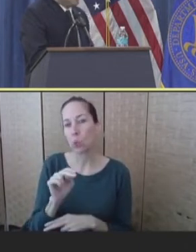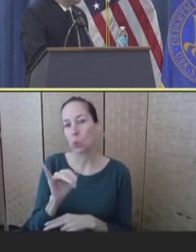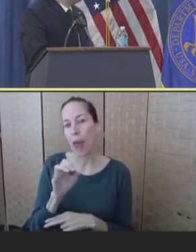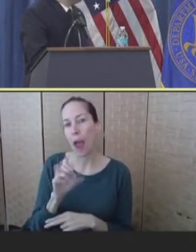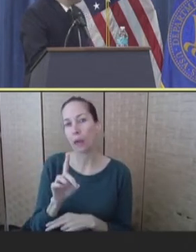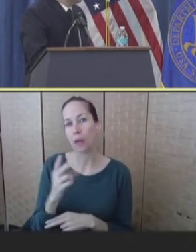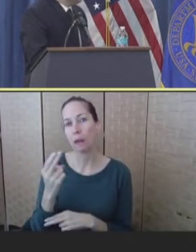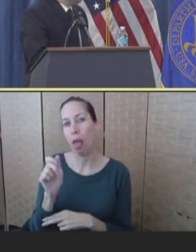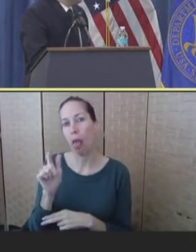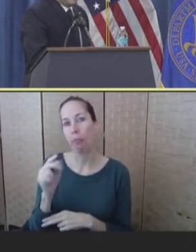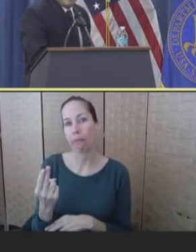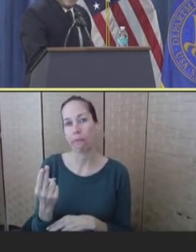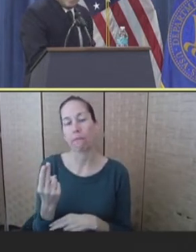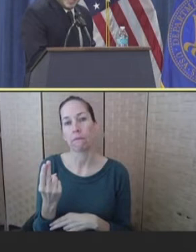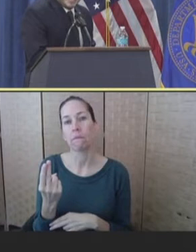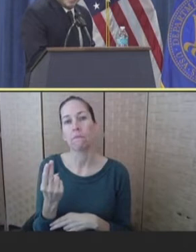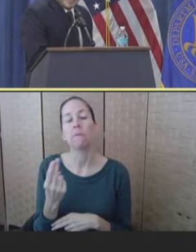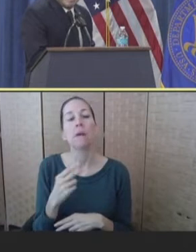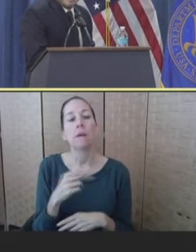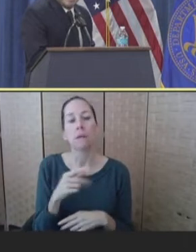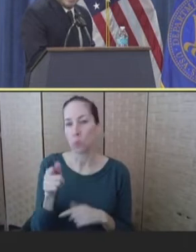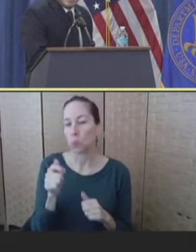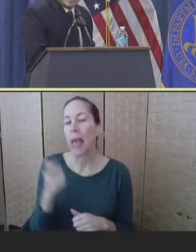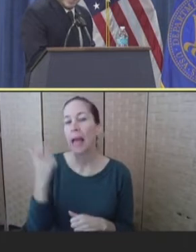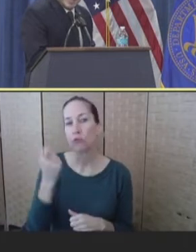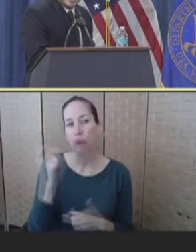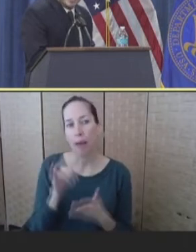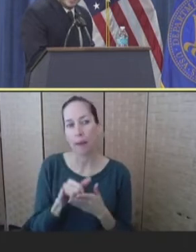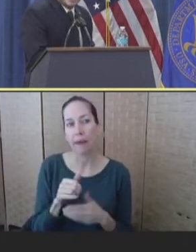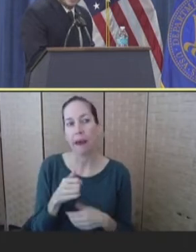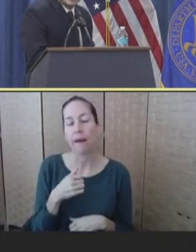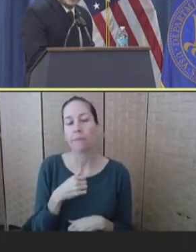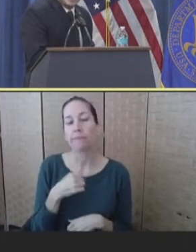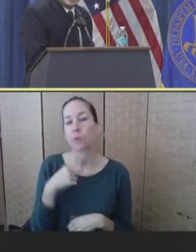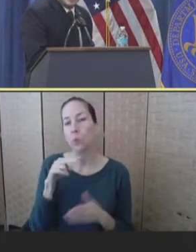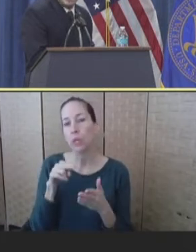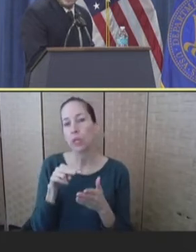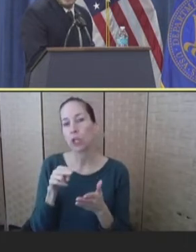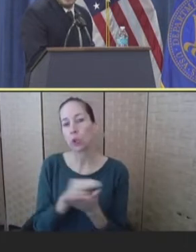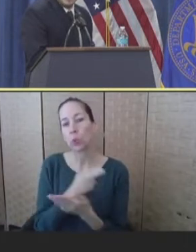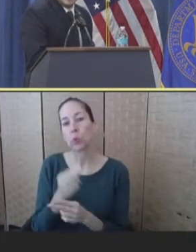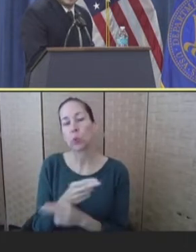to. We use data spanning from 2009 to 2019.